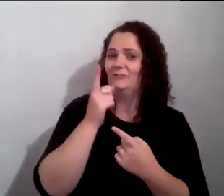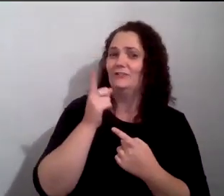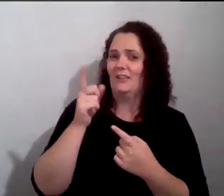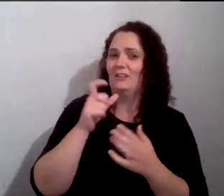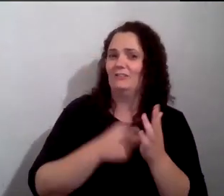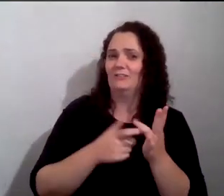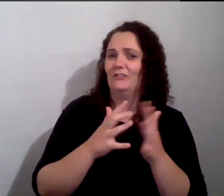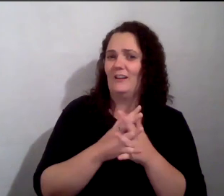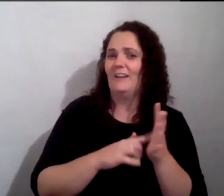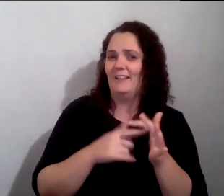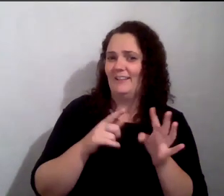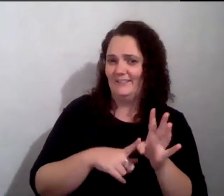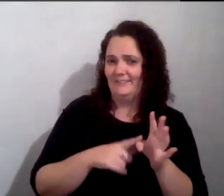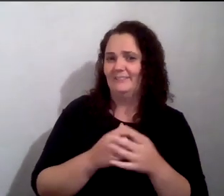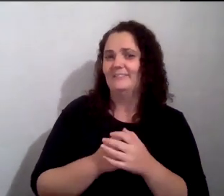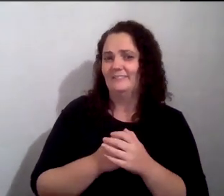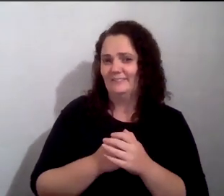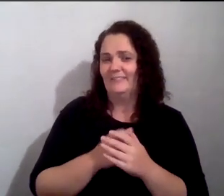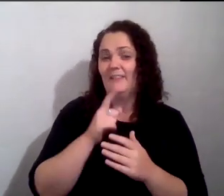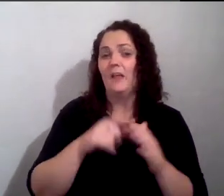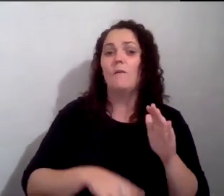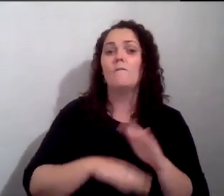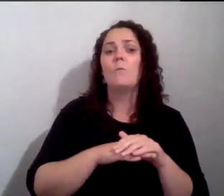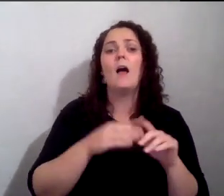and his entirely abstract exhibition was held in 1941